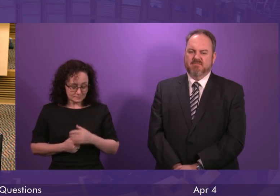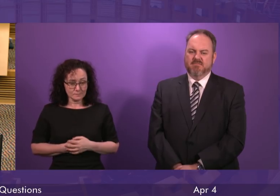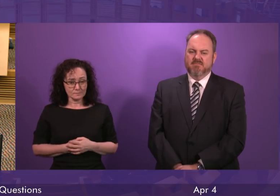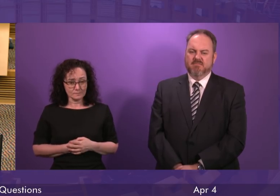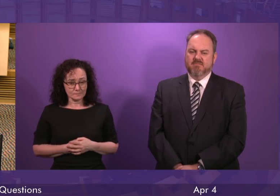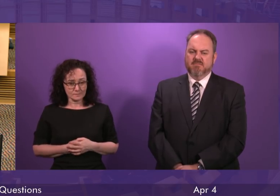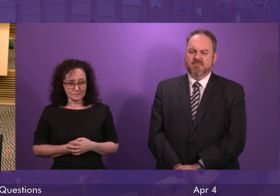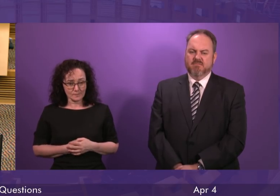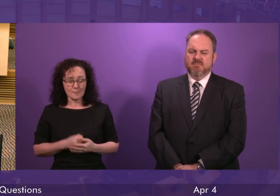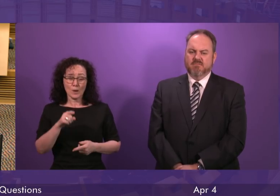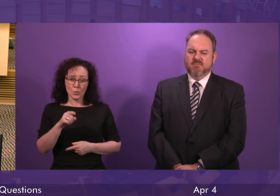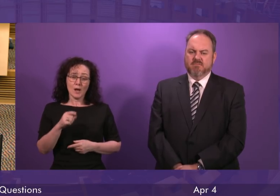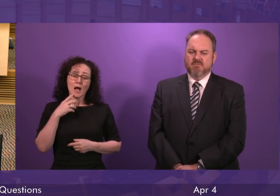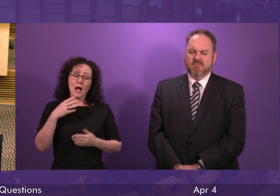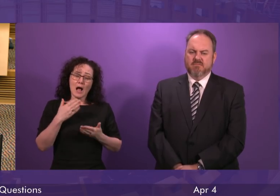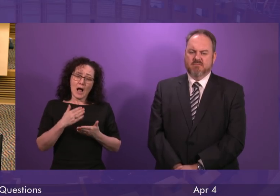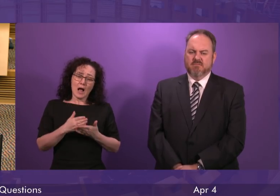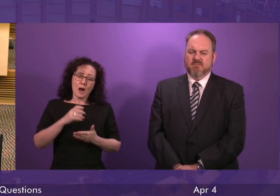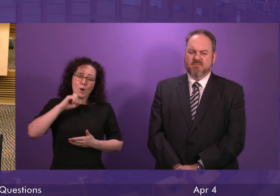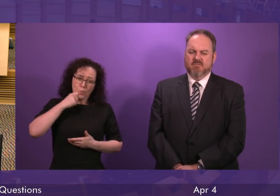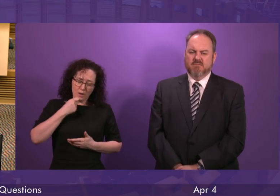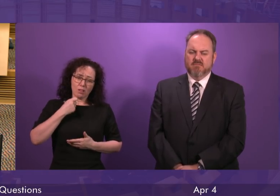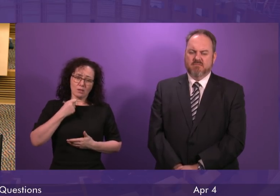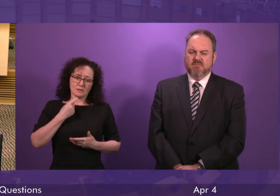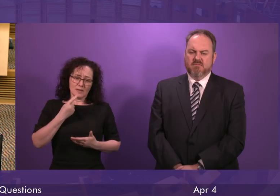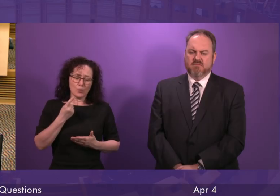have changed how the figures are counted a little bit, so I give that caveat. However,